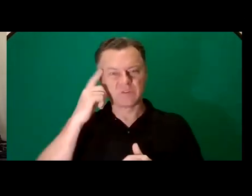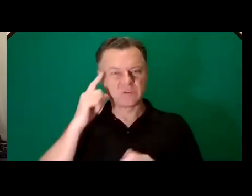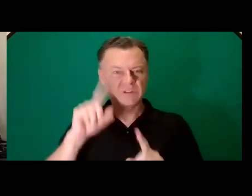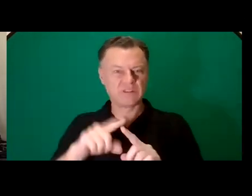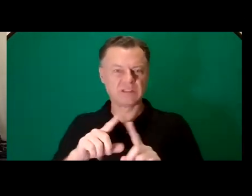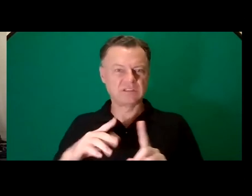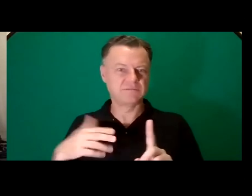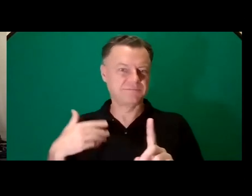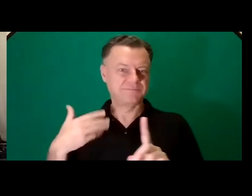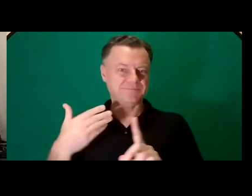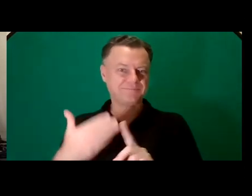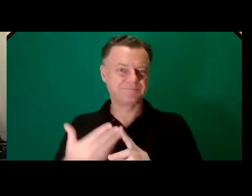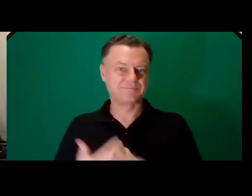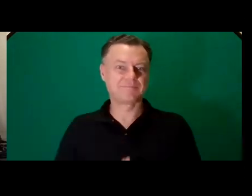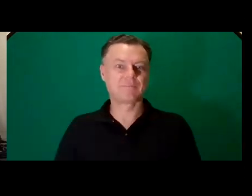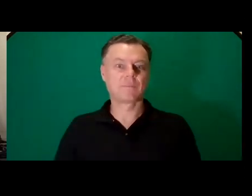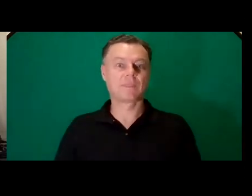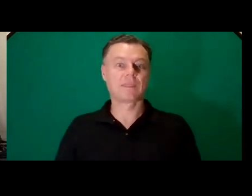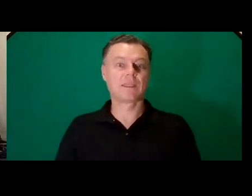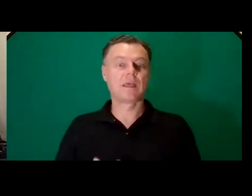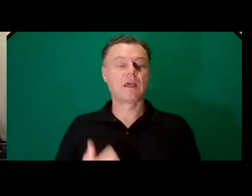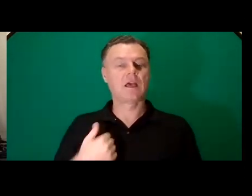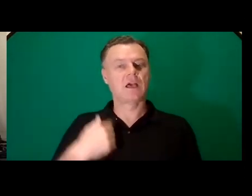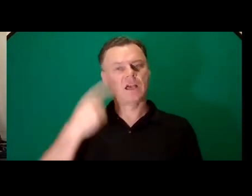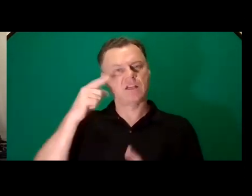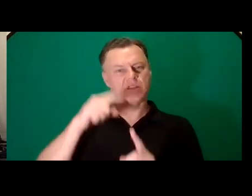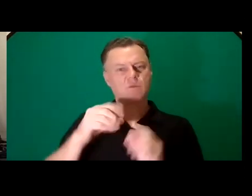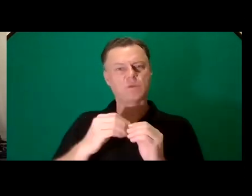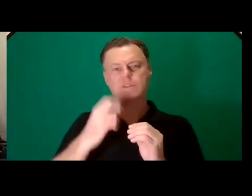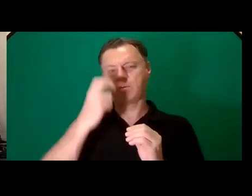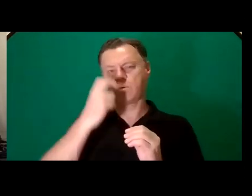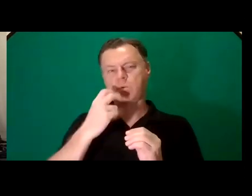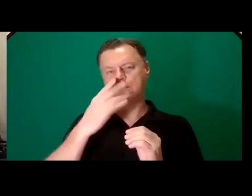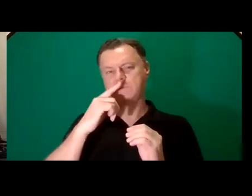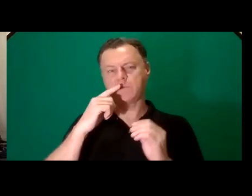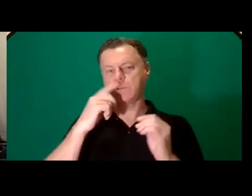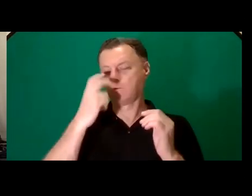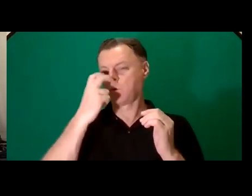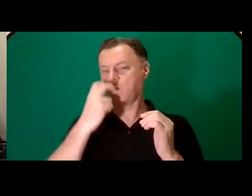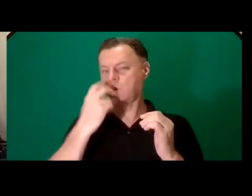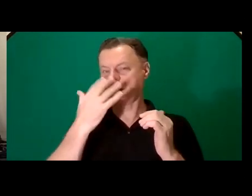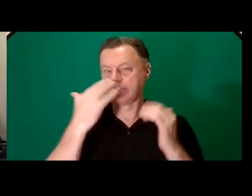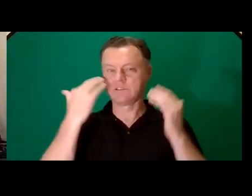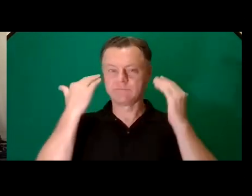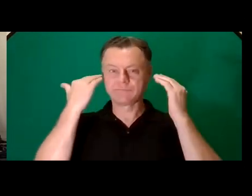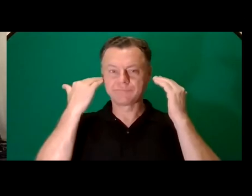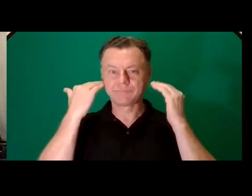something that I associated with elderly people, you know? I would sit there in the